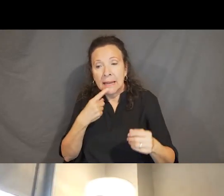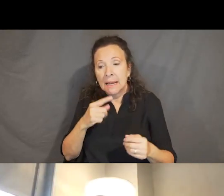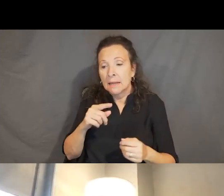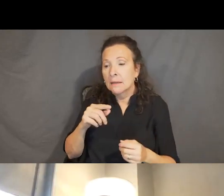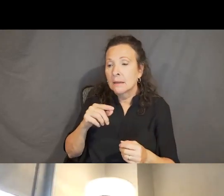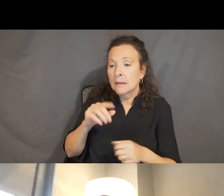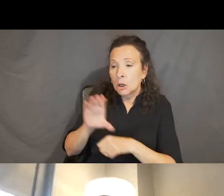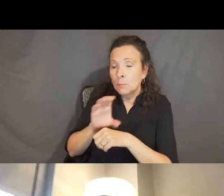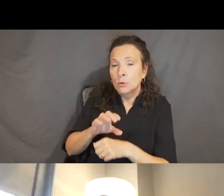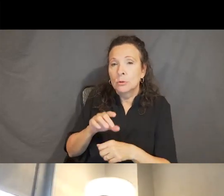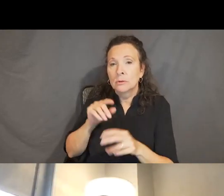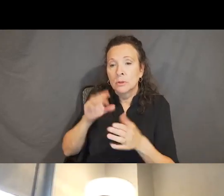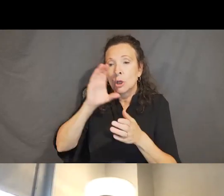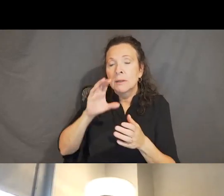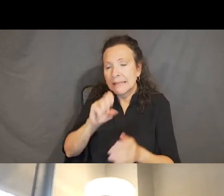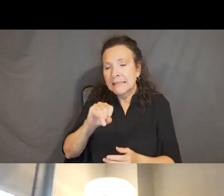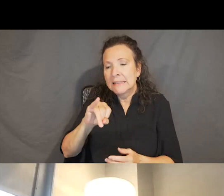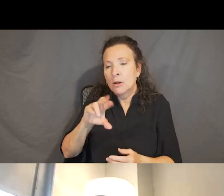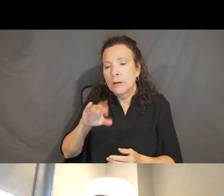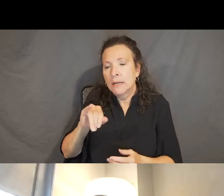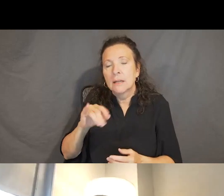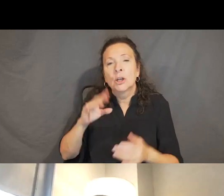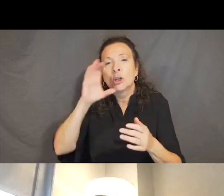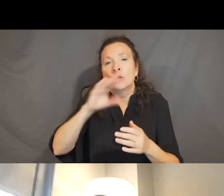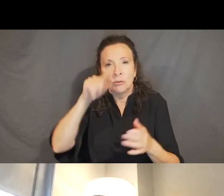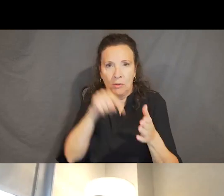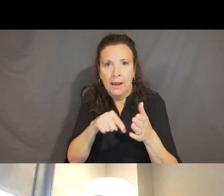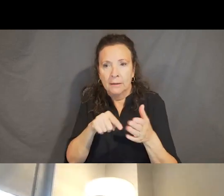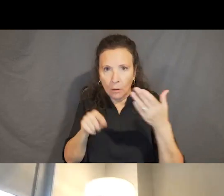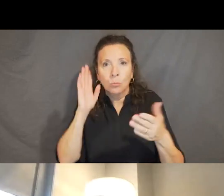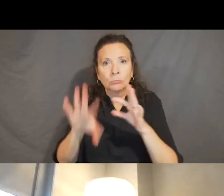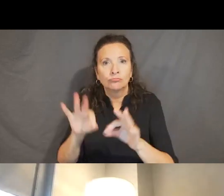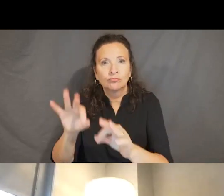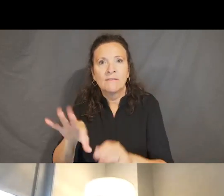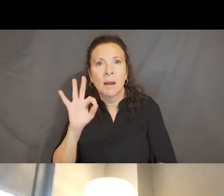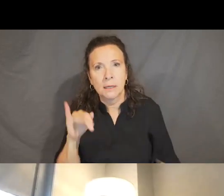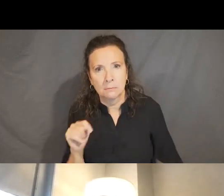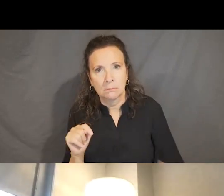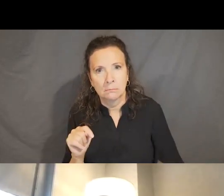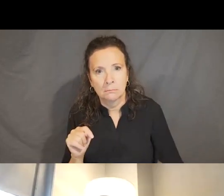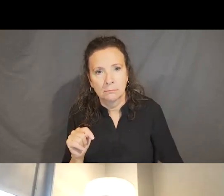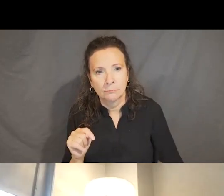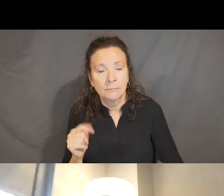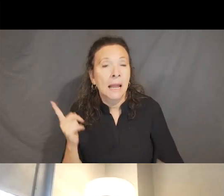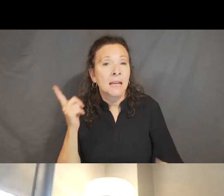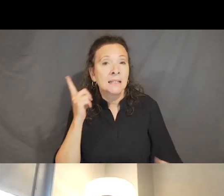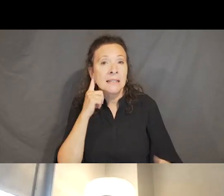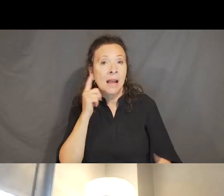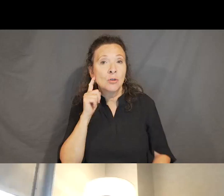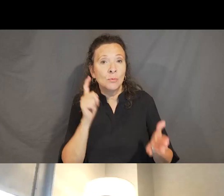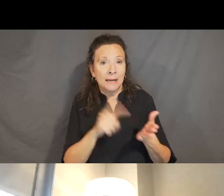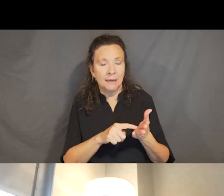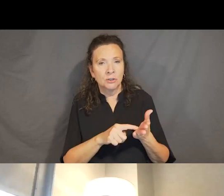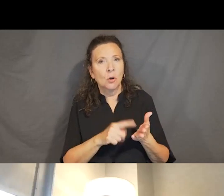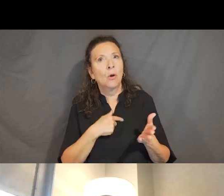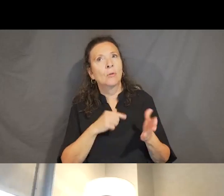visual data. And sound recognition, I know that it is really awesome that this conference has human